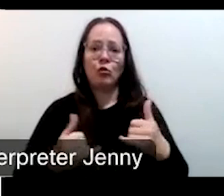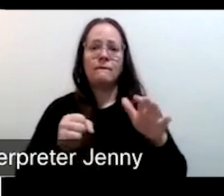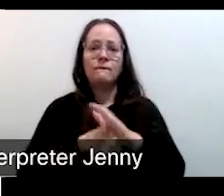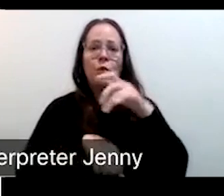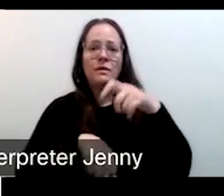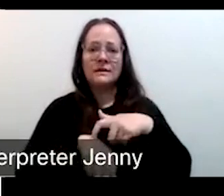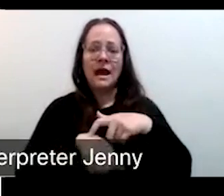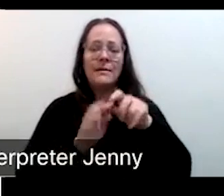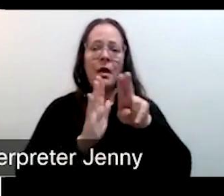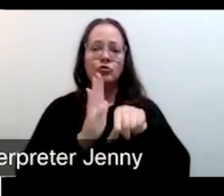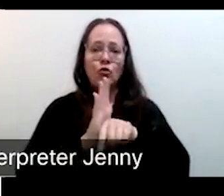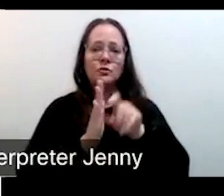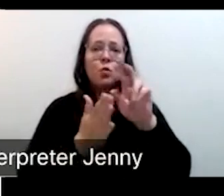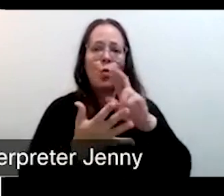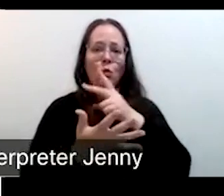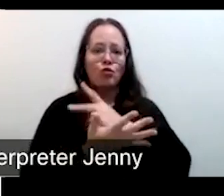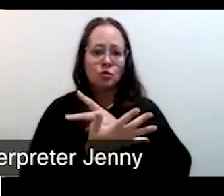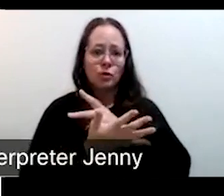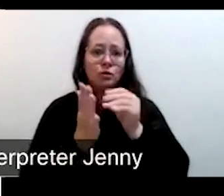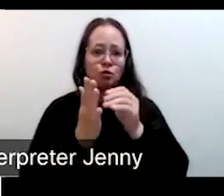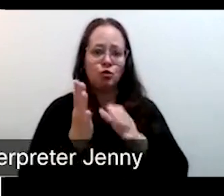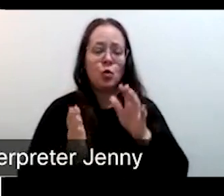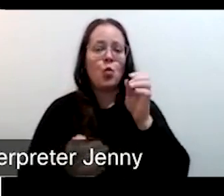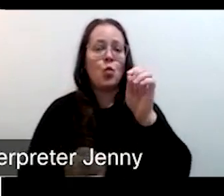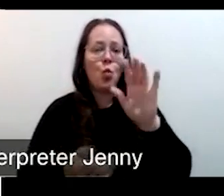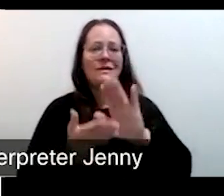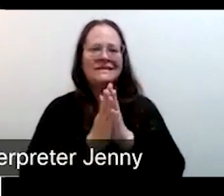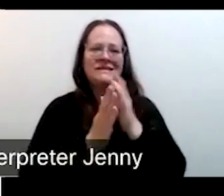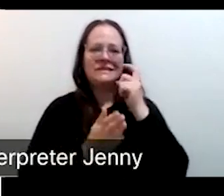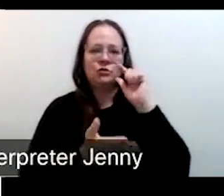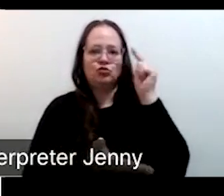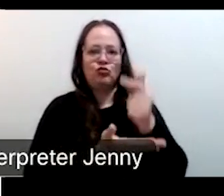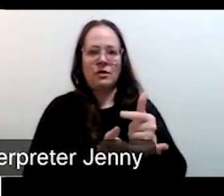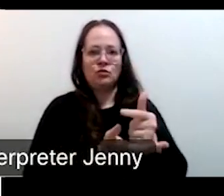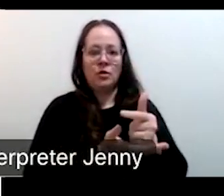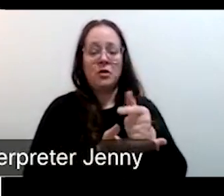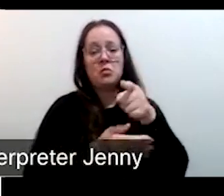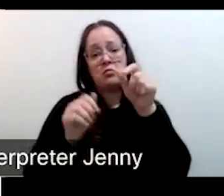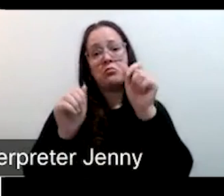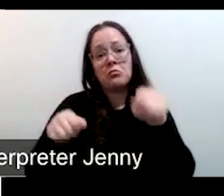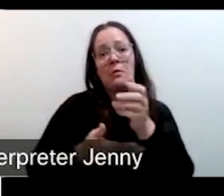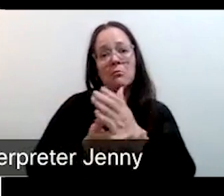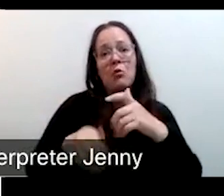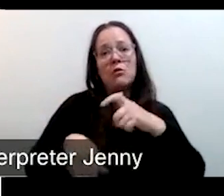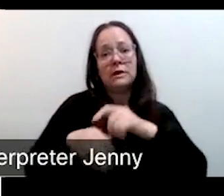or be a recent graduate. Students can be taking a part-time course load if they meet certain criteria.